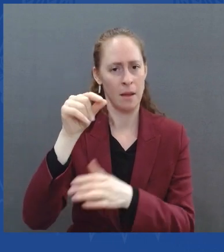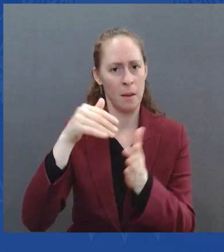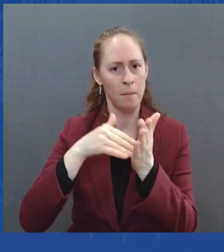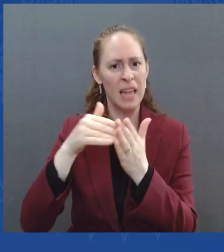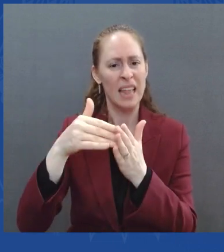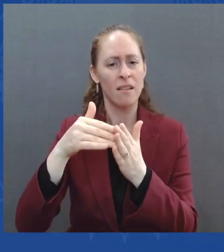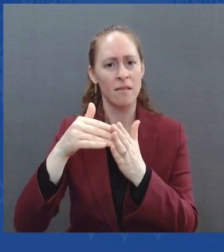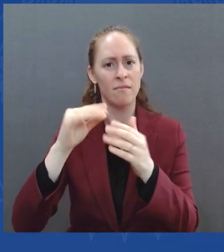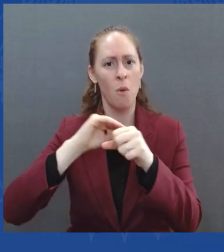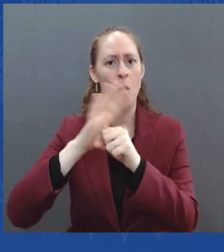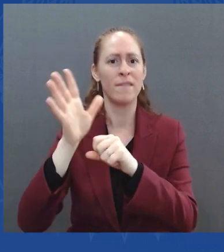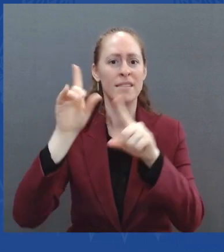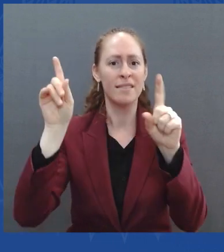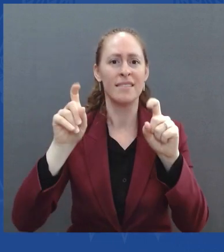territory, and U.S. military base in the world.